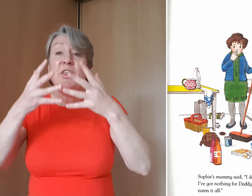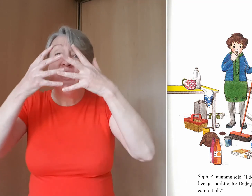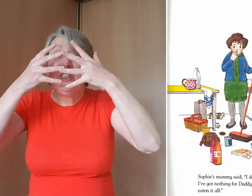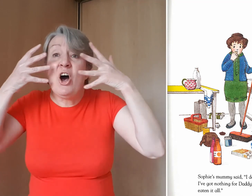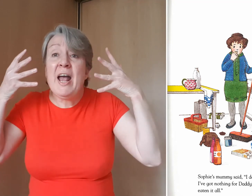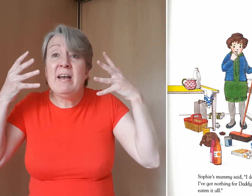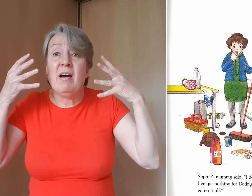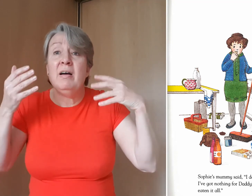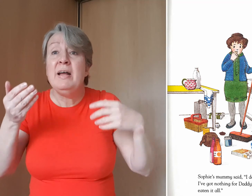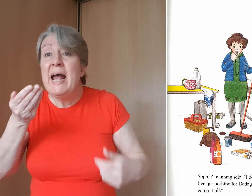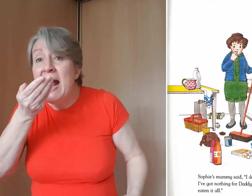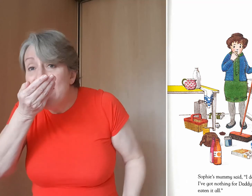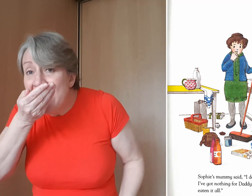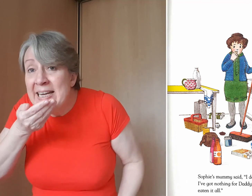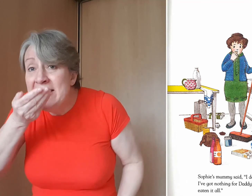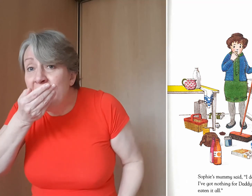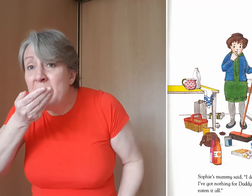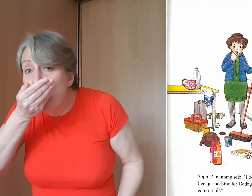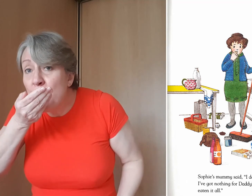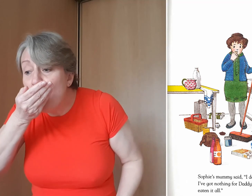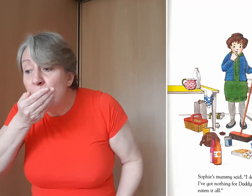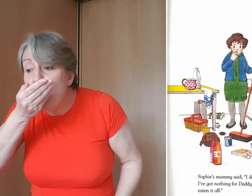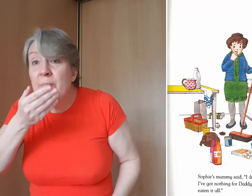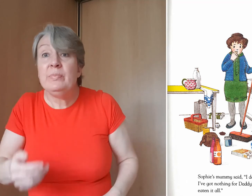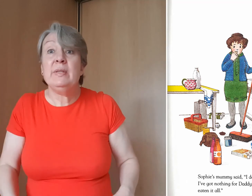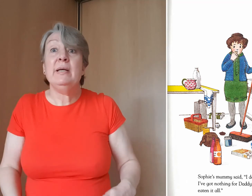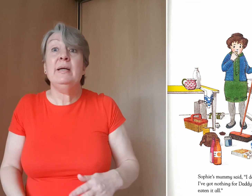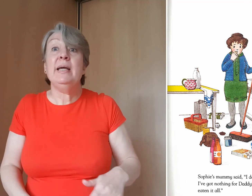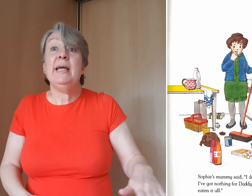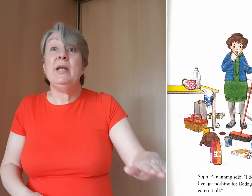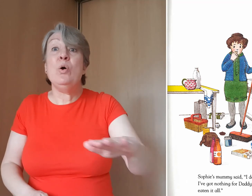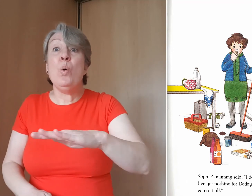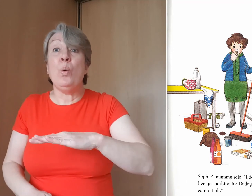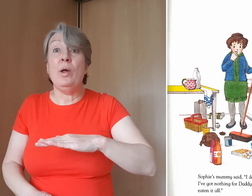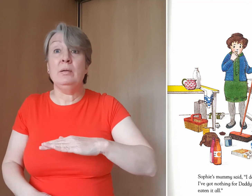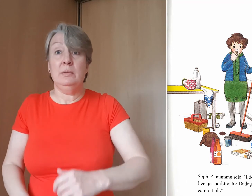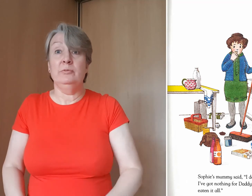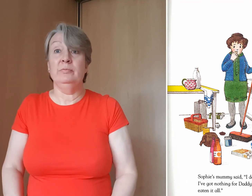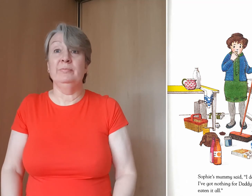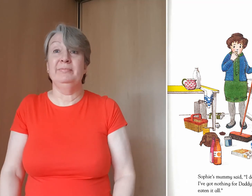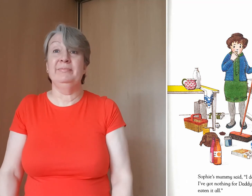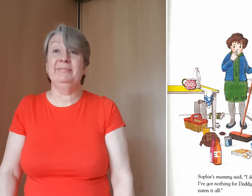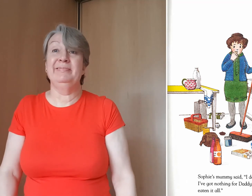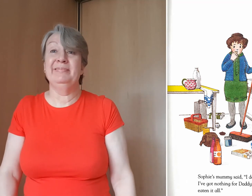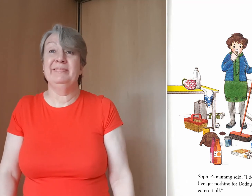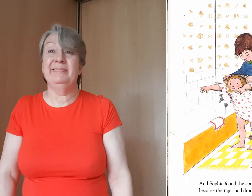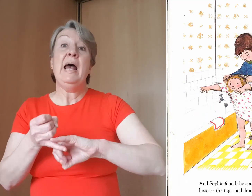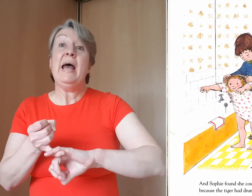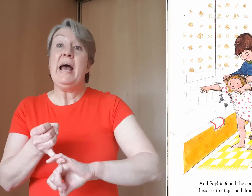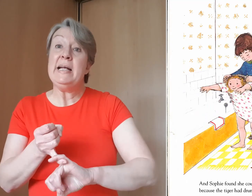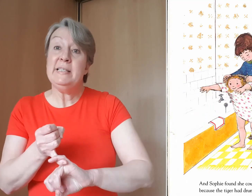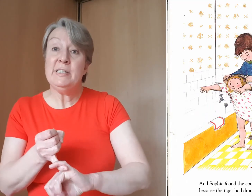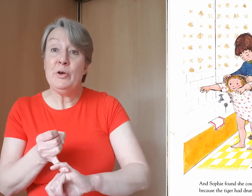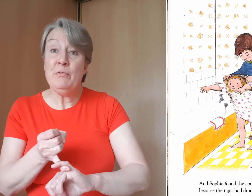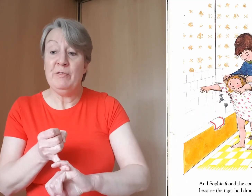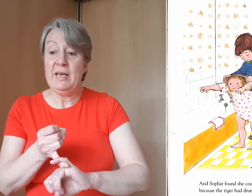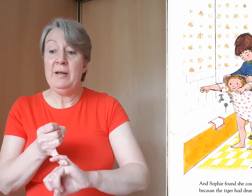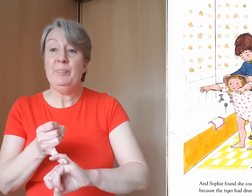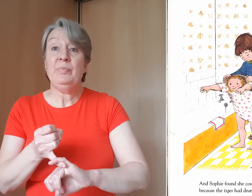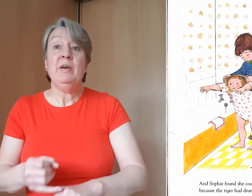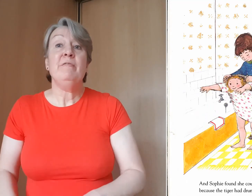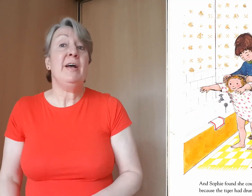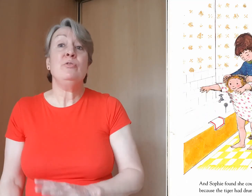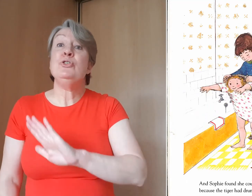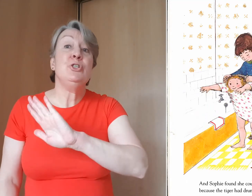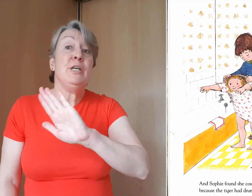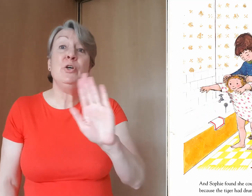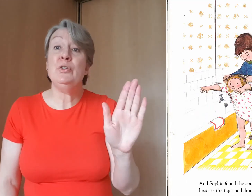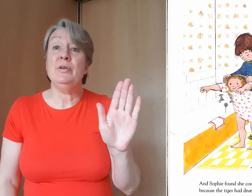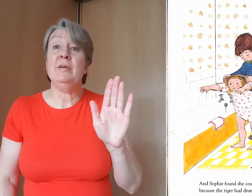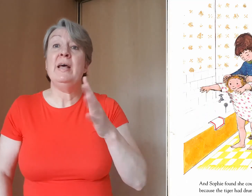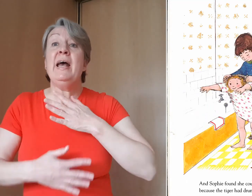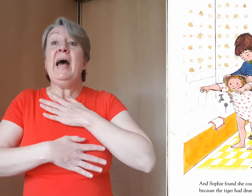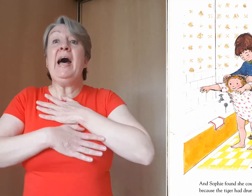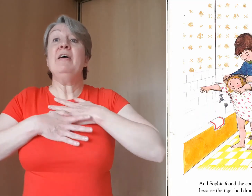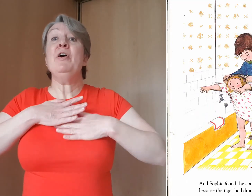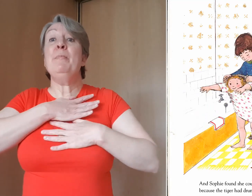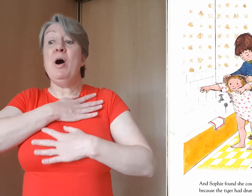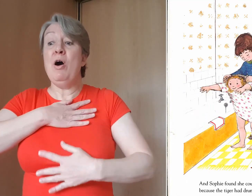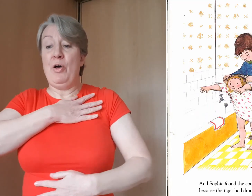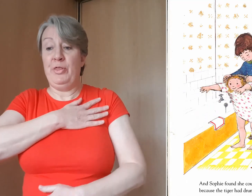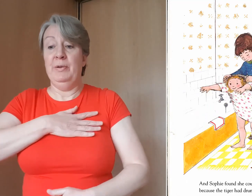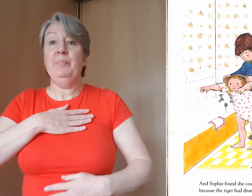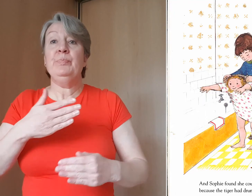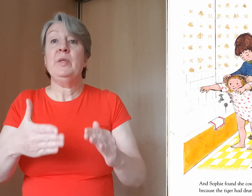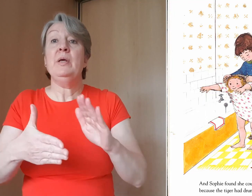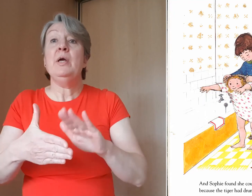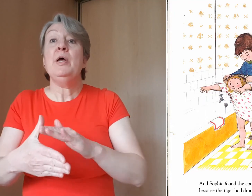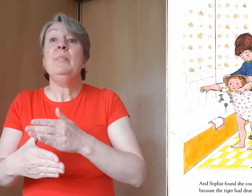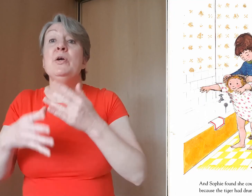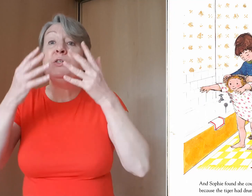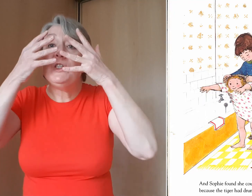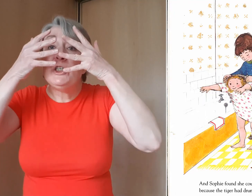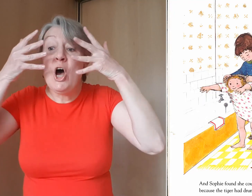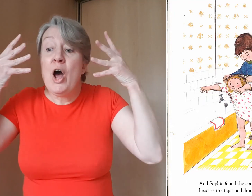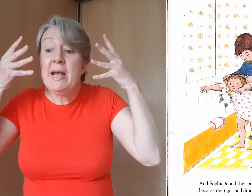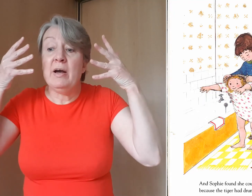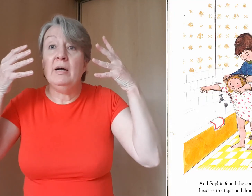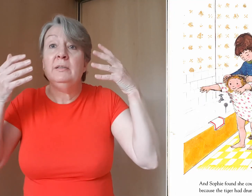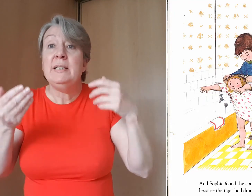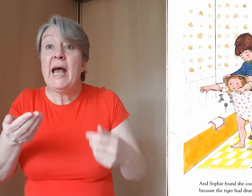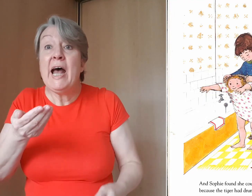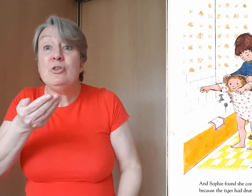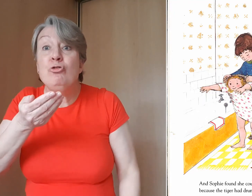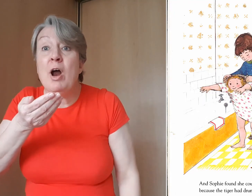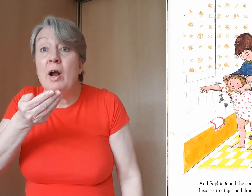the tiger has eaten it all!" and Sophie found she couldn't have her bath because the tiger had drunk